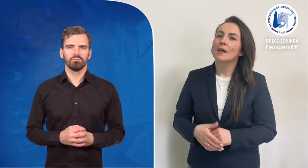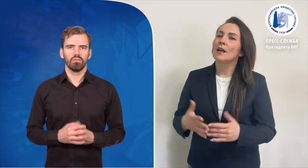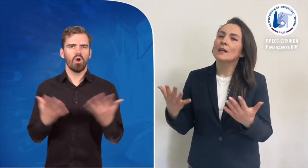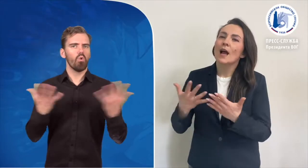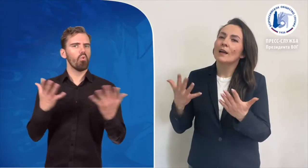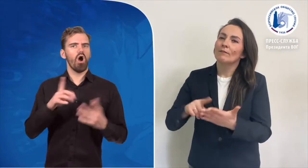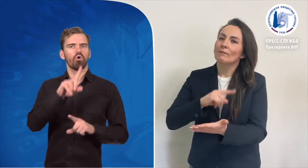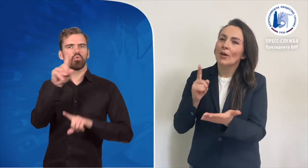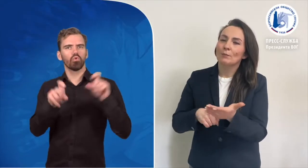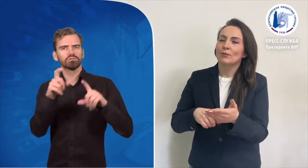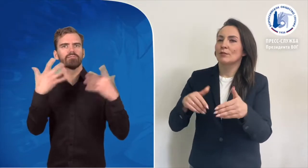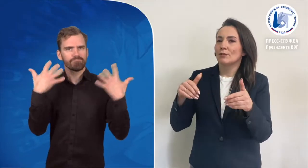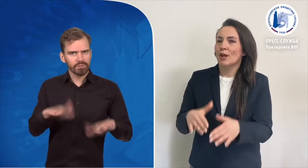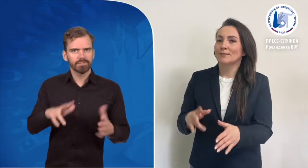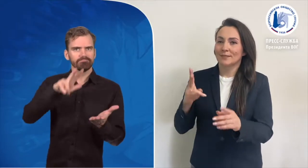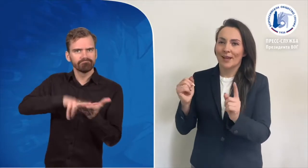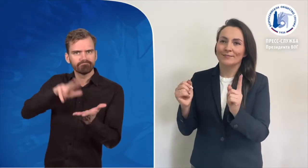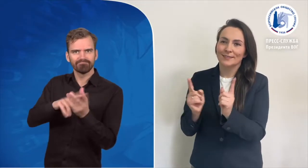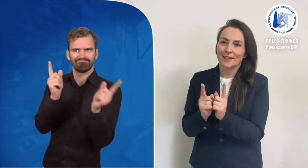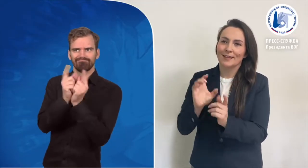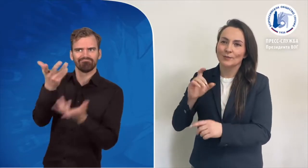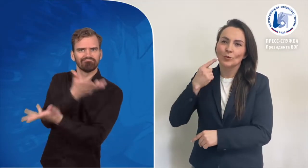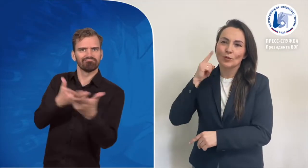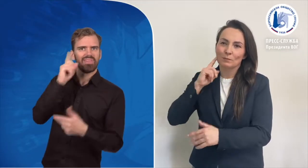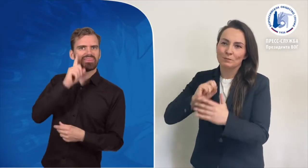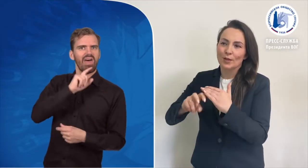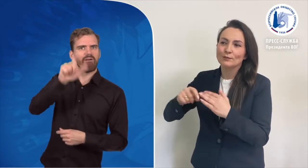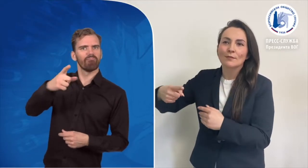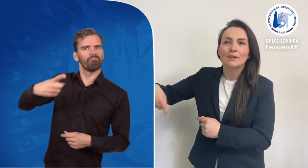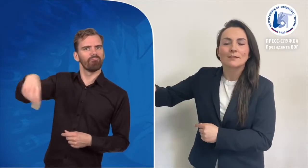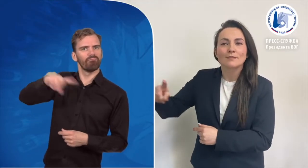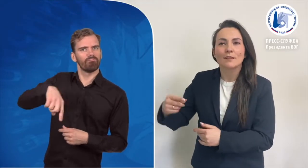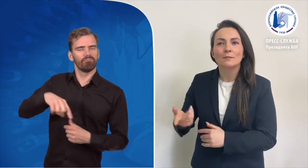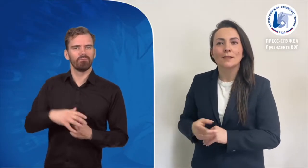What issues were discussed at the meeting today?